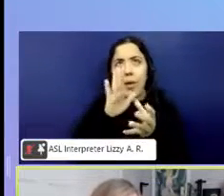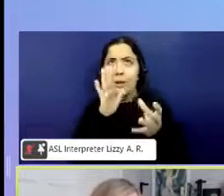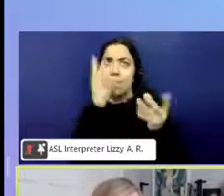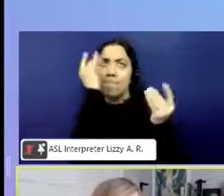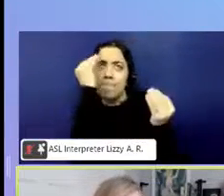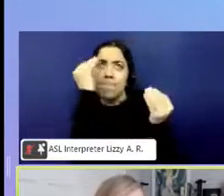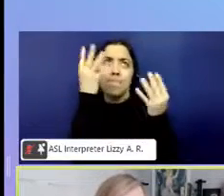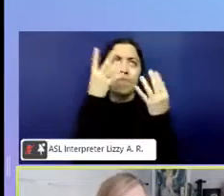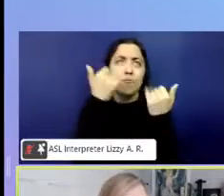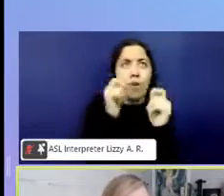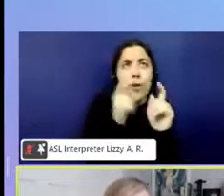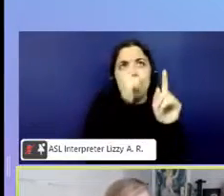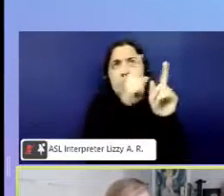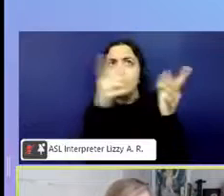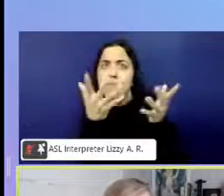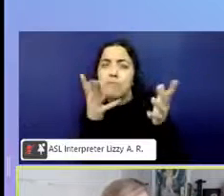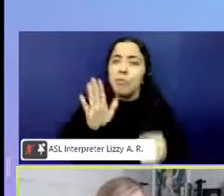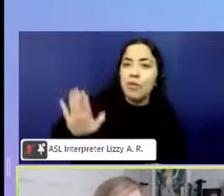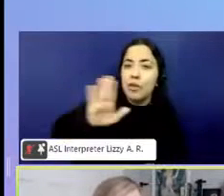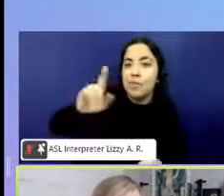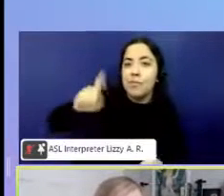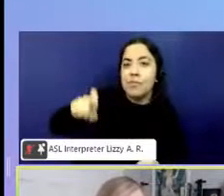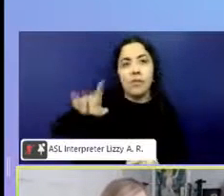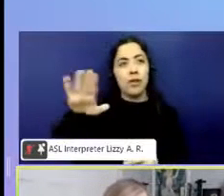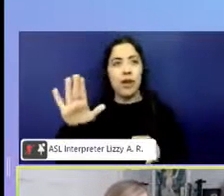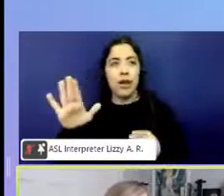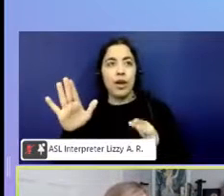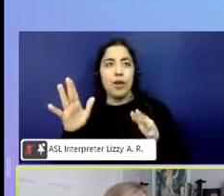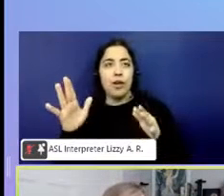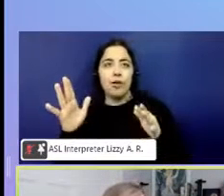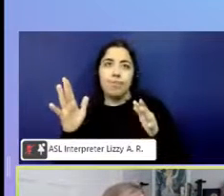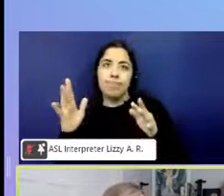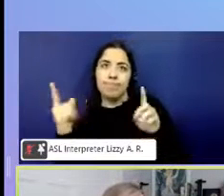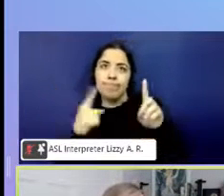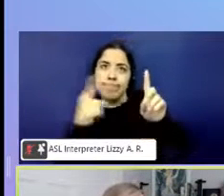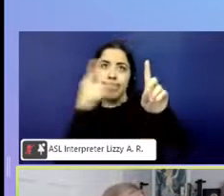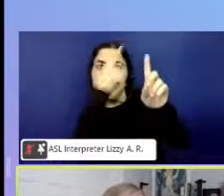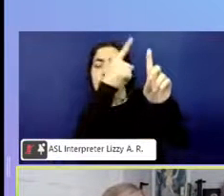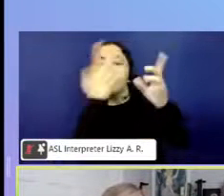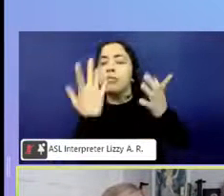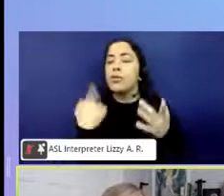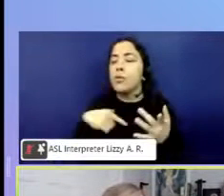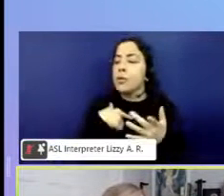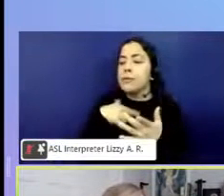they're trying to accomplish and the way they want to achieve let's create adaptive ways for everyone